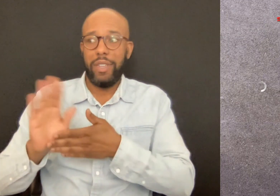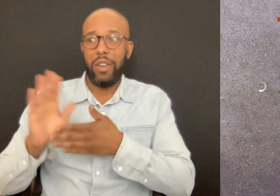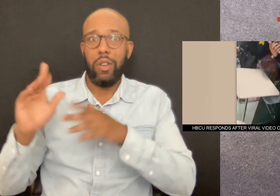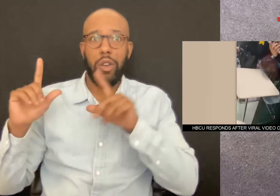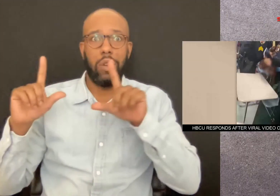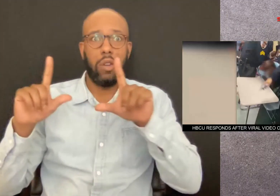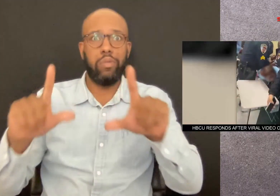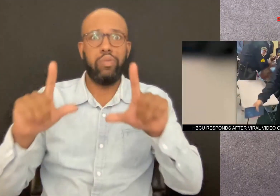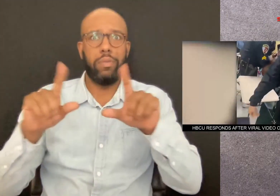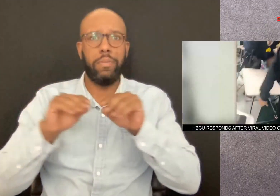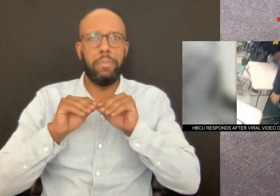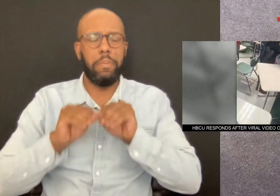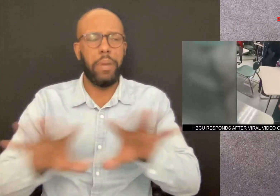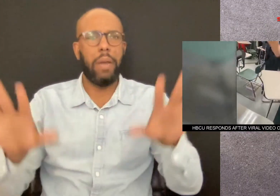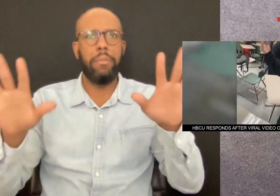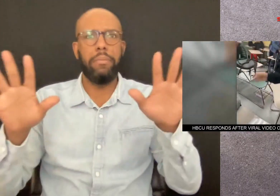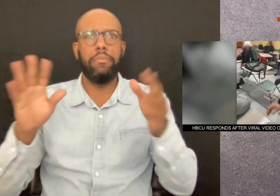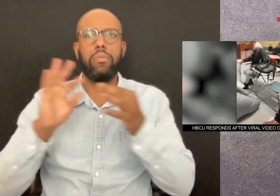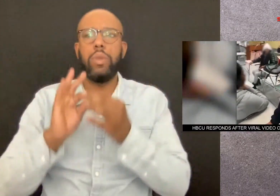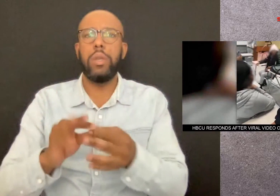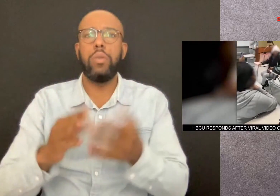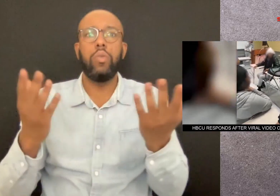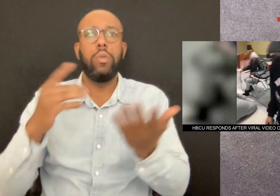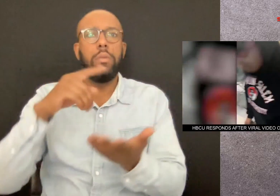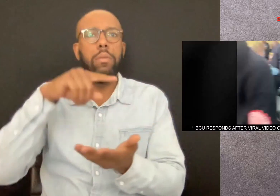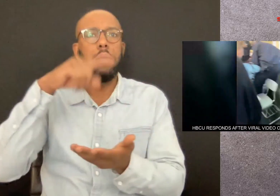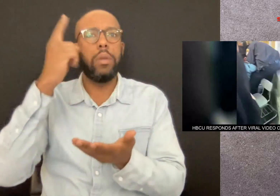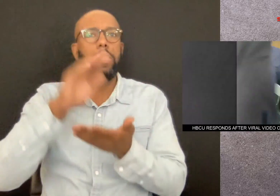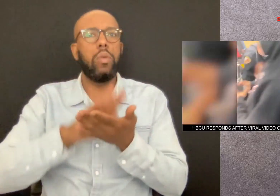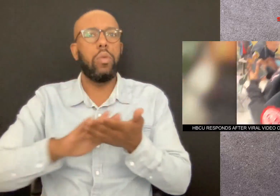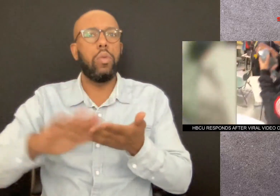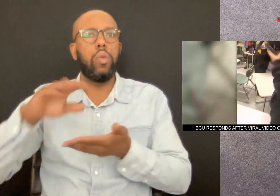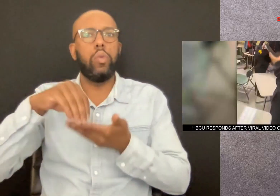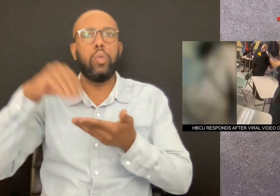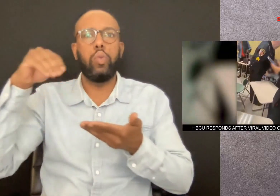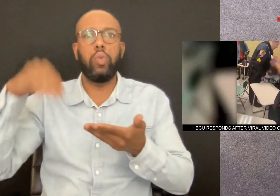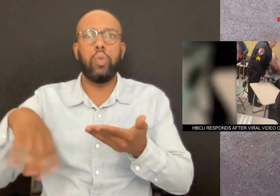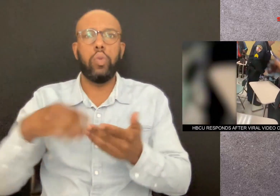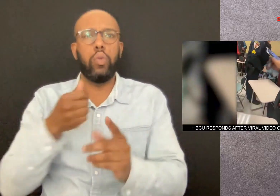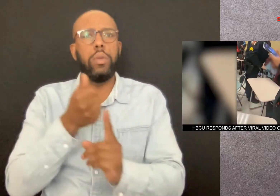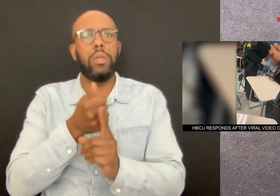video of a black college student being arrested in class has gone viral